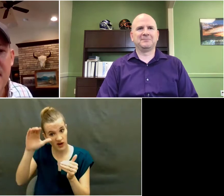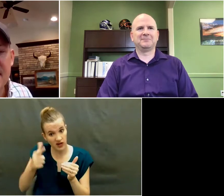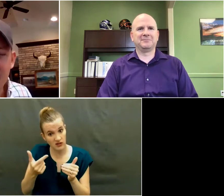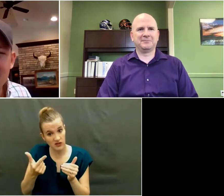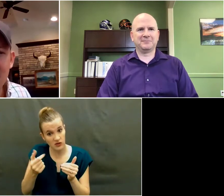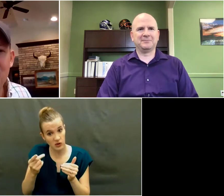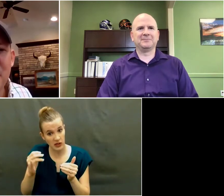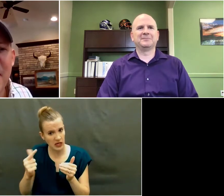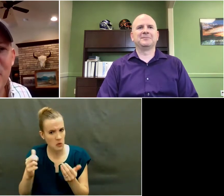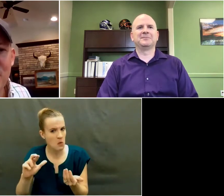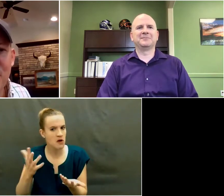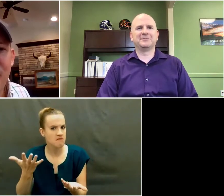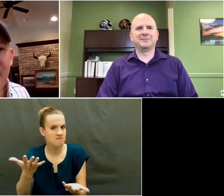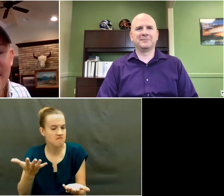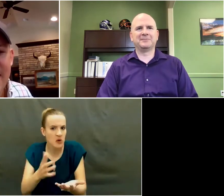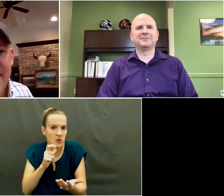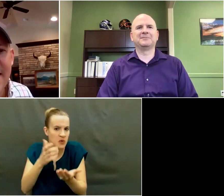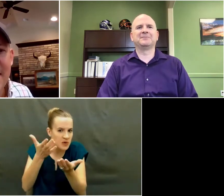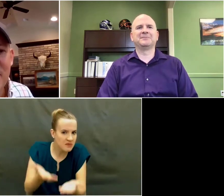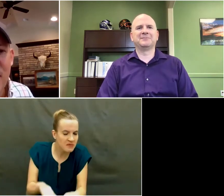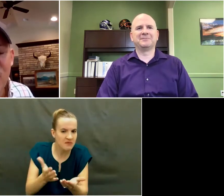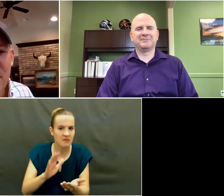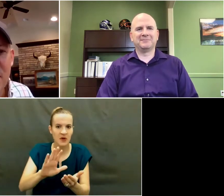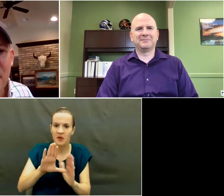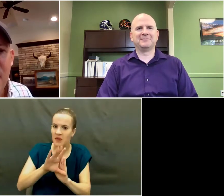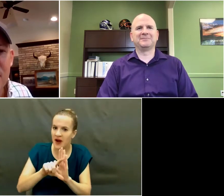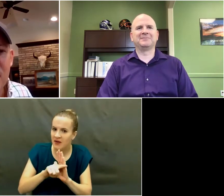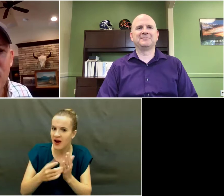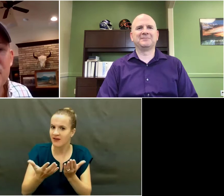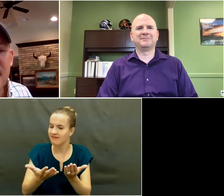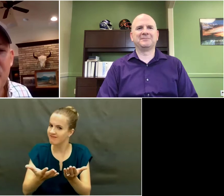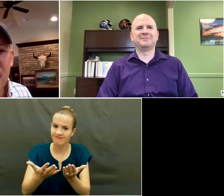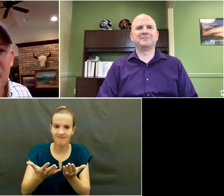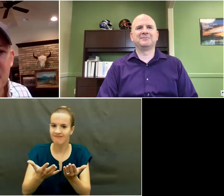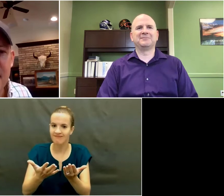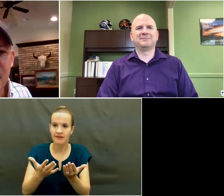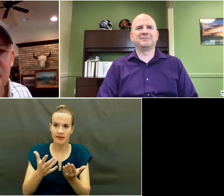the state, tell us a little bit about who you are, and and what you're about and what it was like growing up in Idaho.